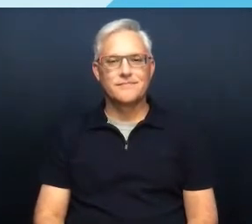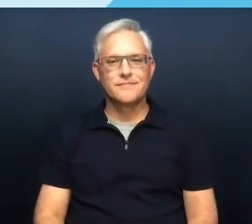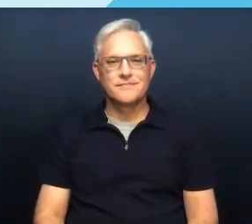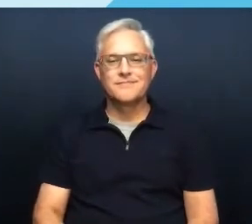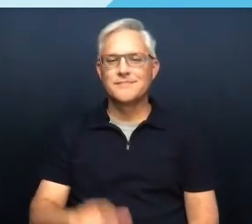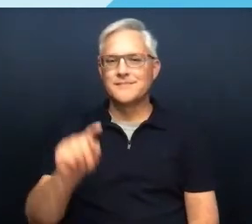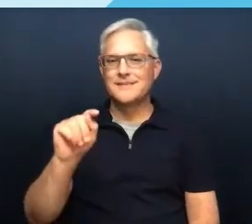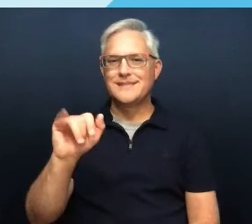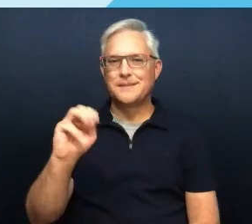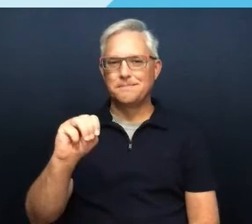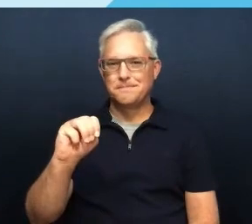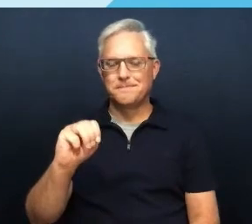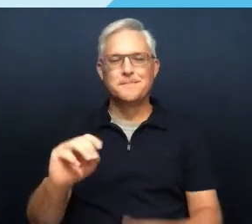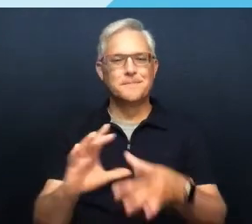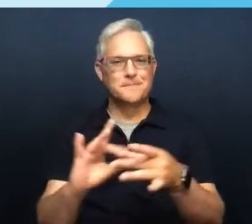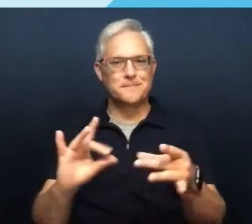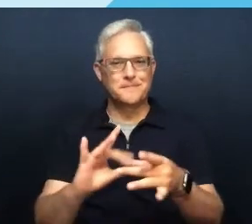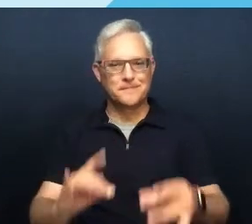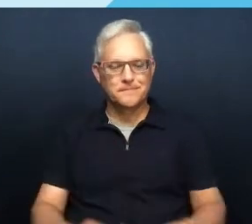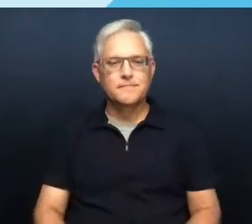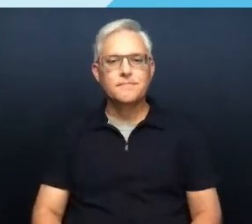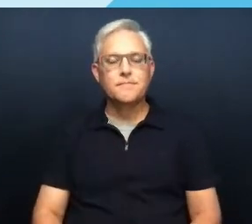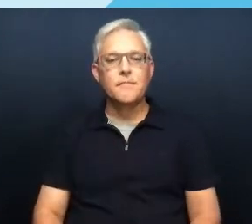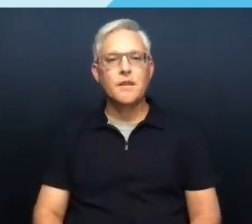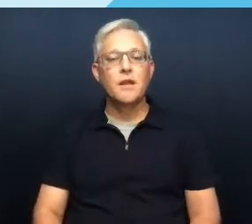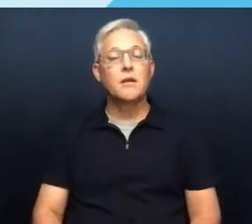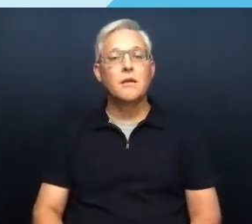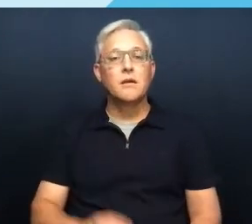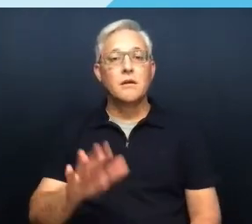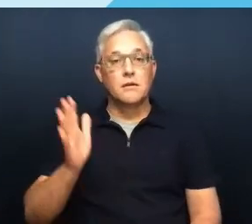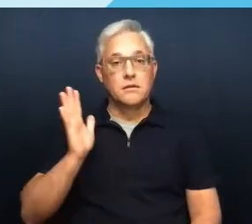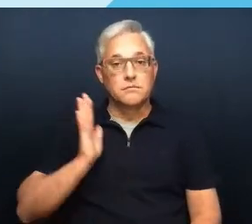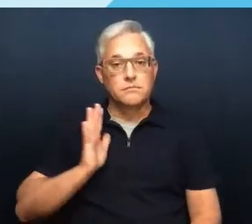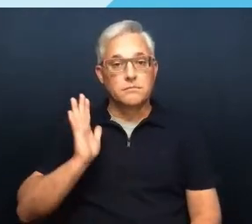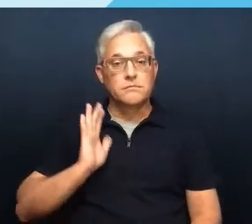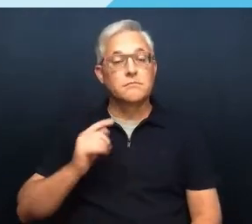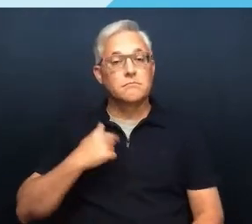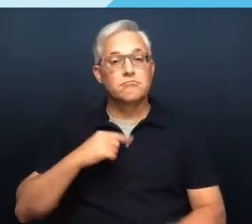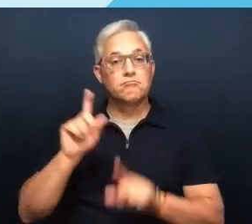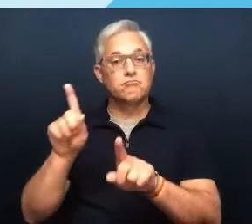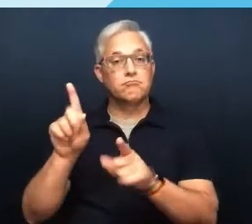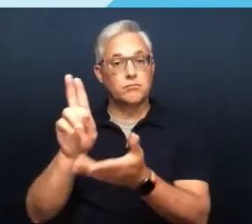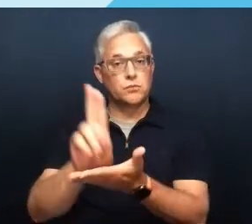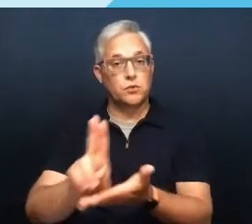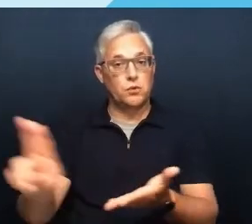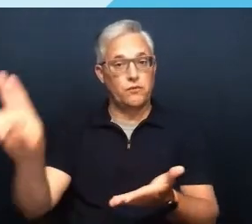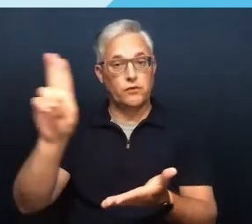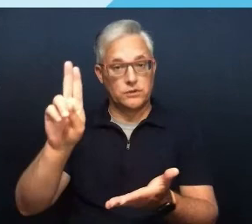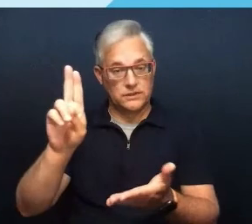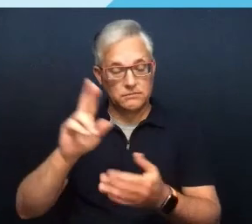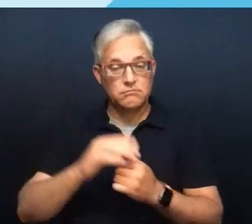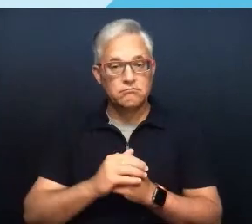When I was going to school, to university, about 40 years ago or so there